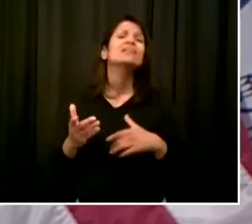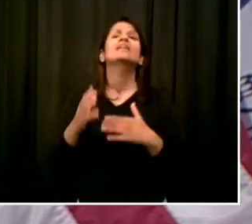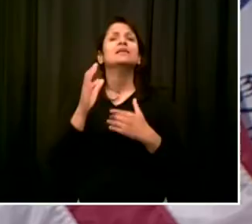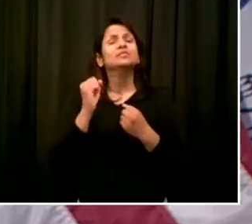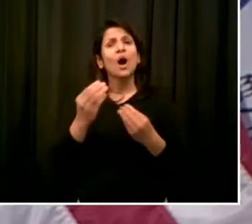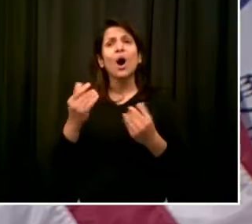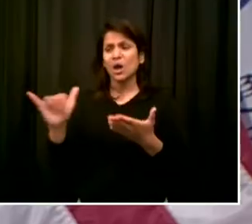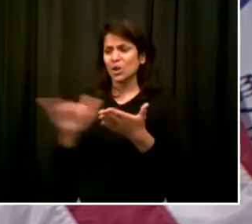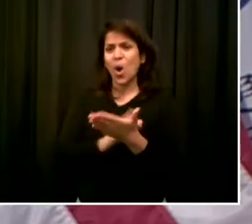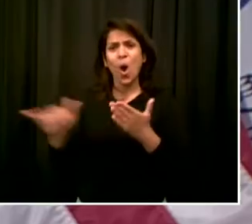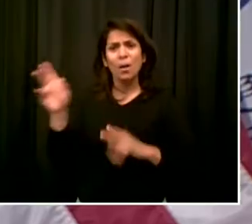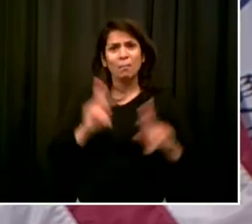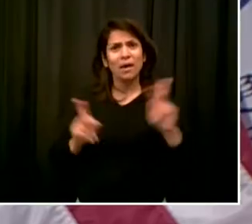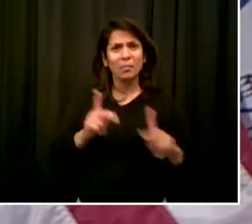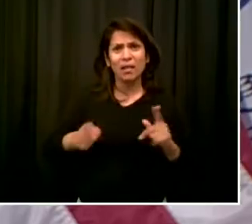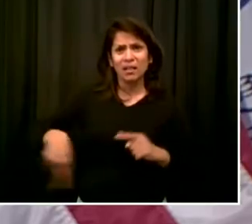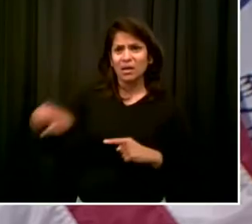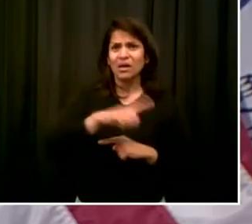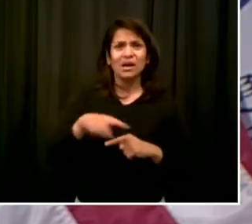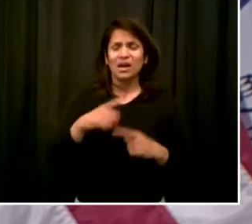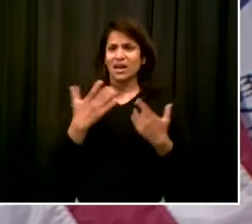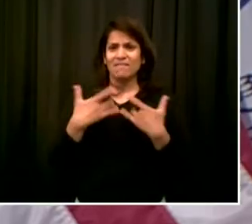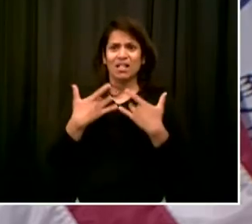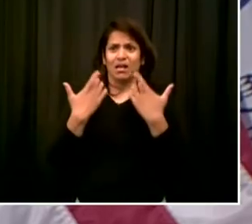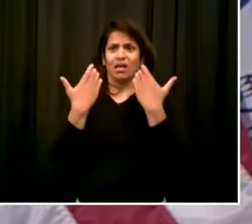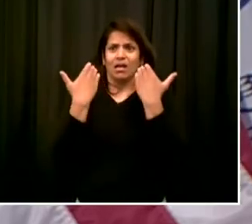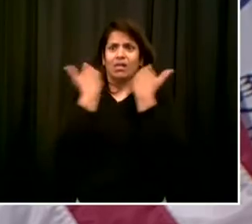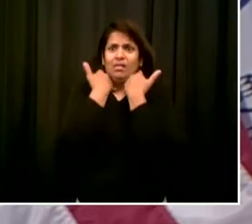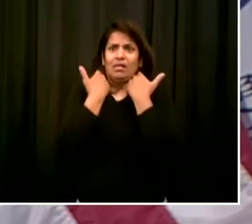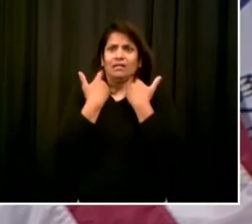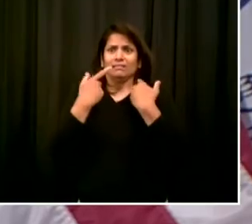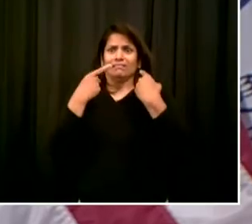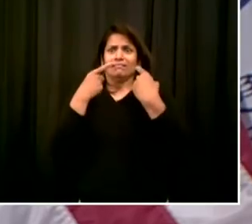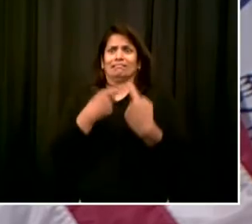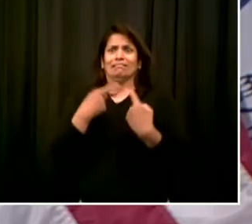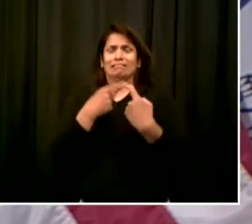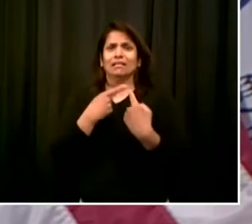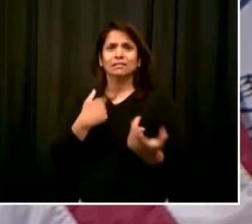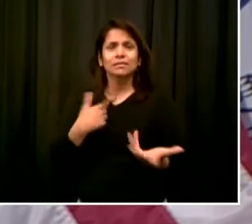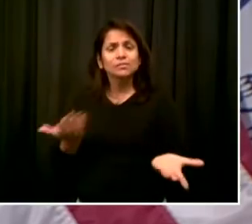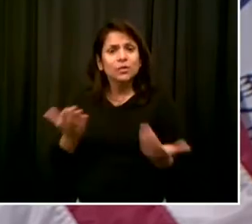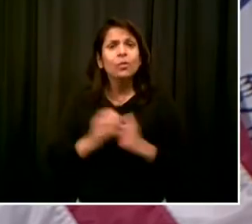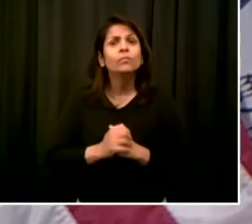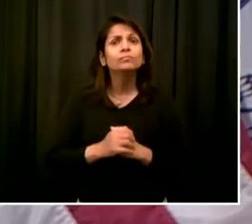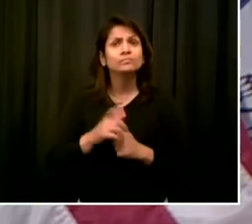THERE IS NO NEW MONEY COMIN'. THAIT S VADESATTIG NFOR A LOT OF NEW YORKERS.